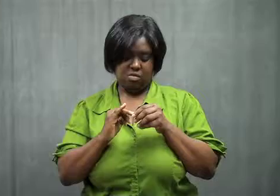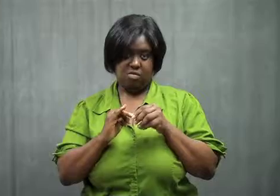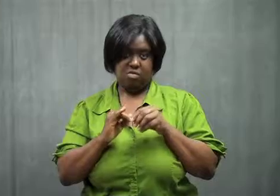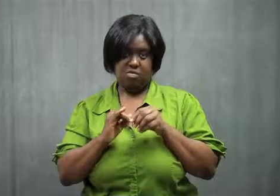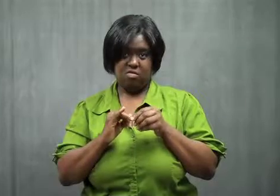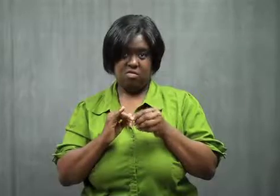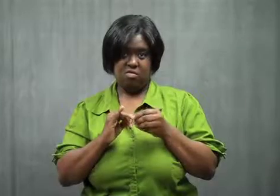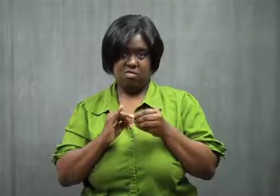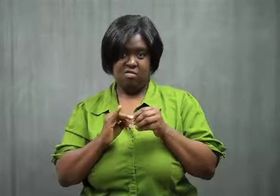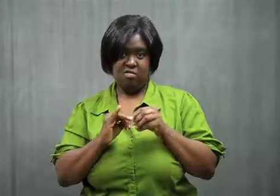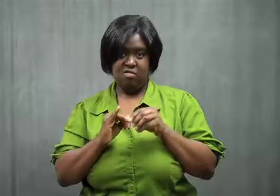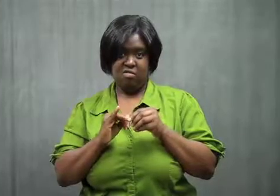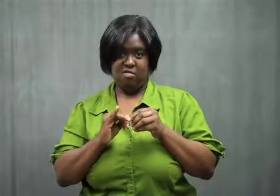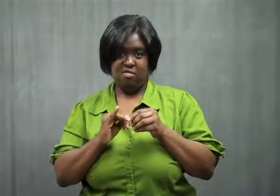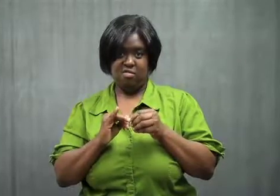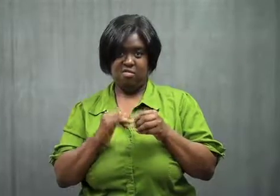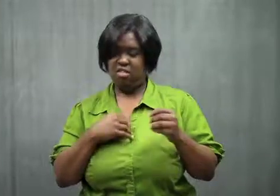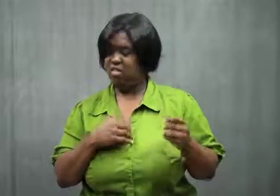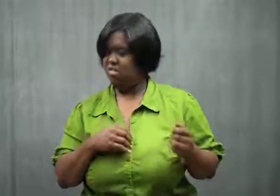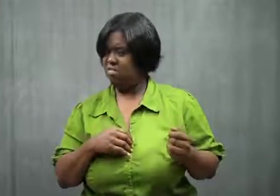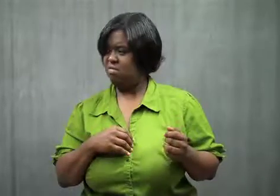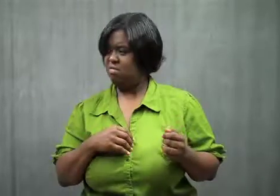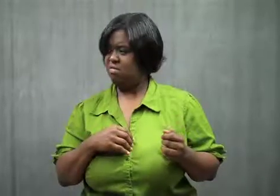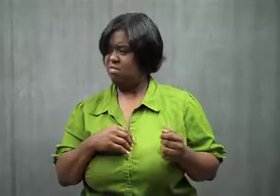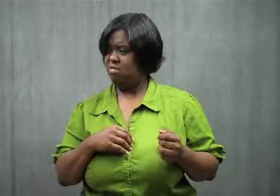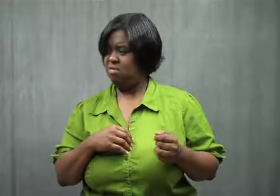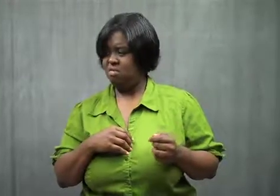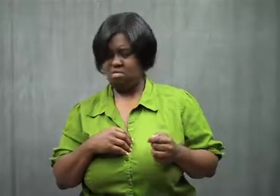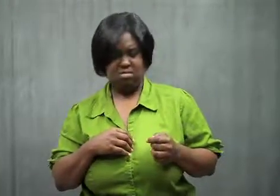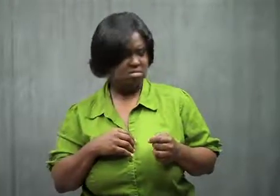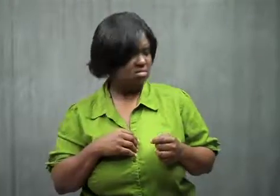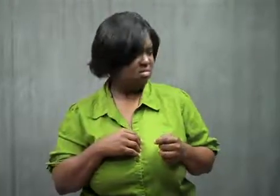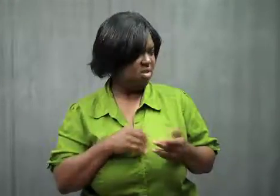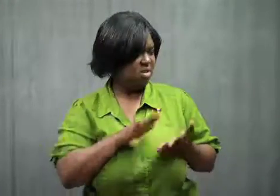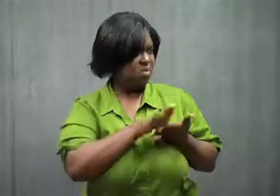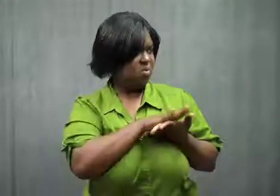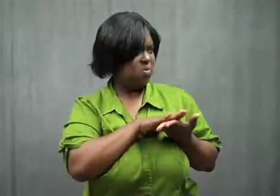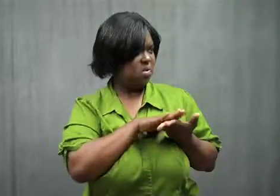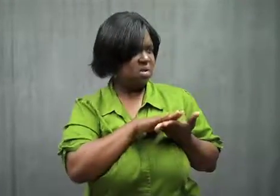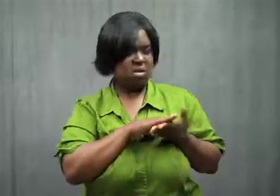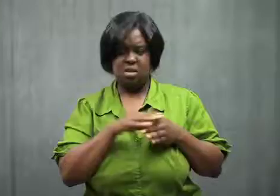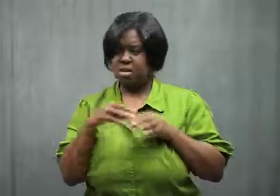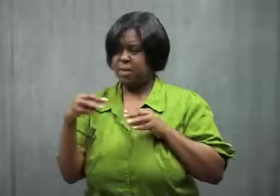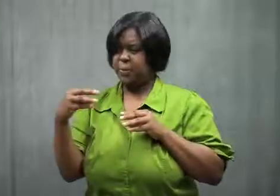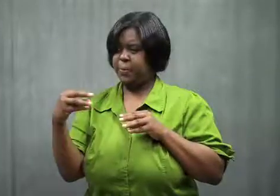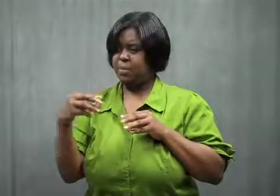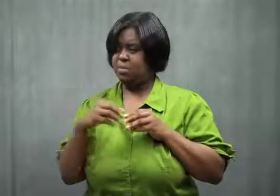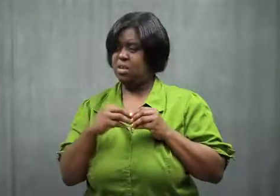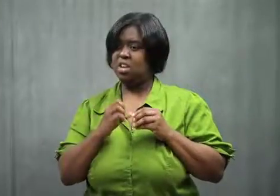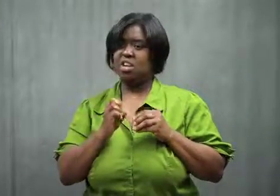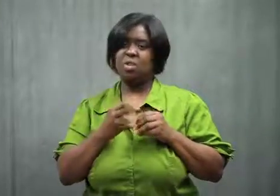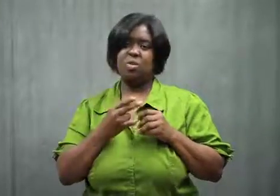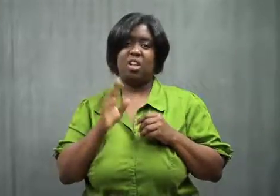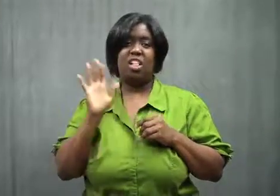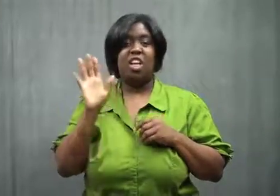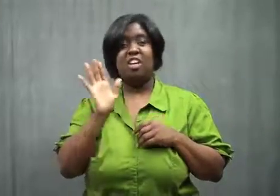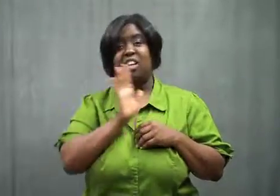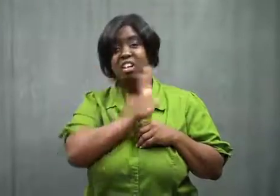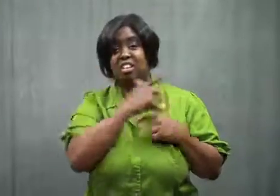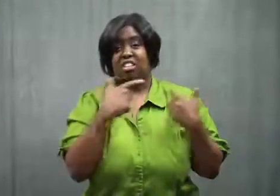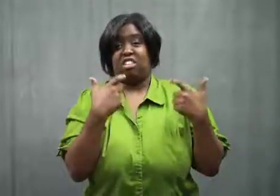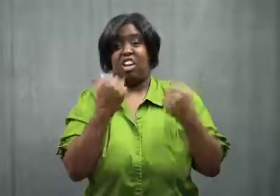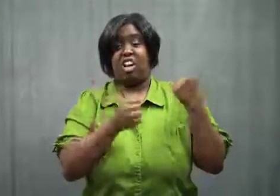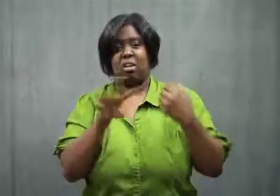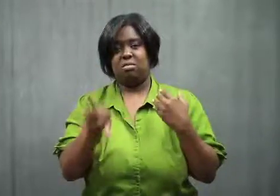I looked back and forth. Nice car there, dangling headlight car here.